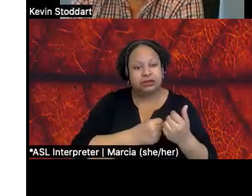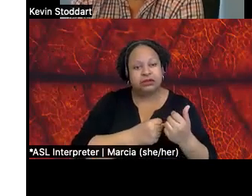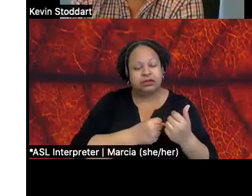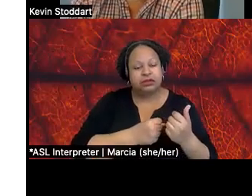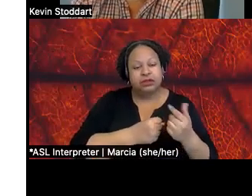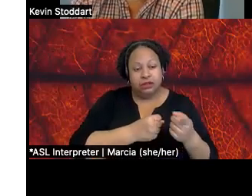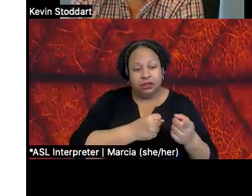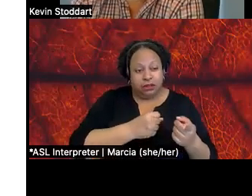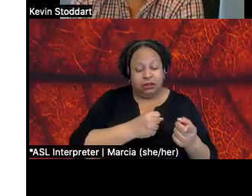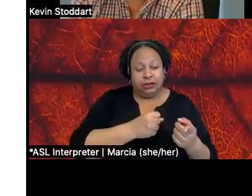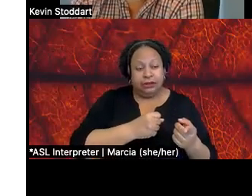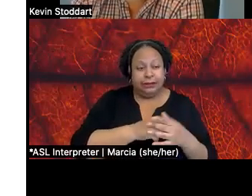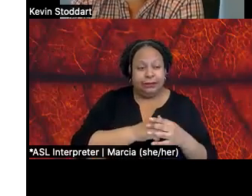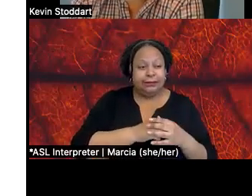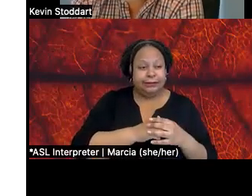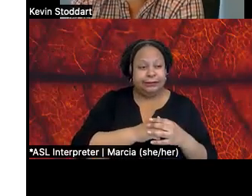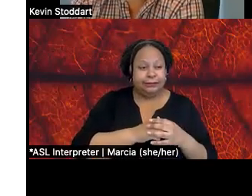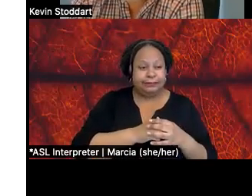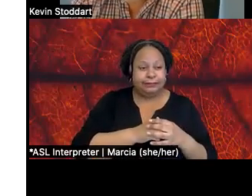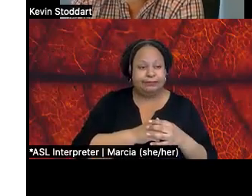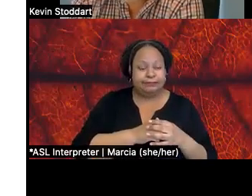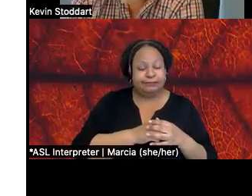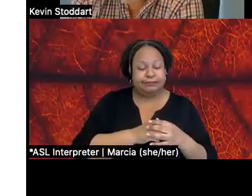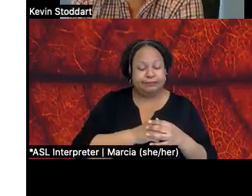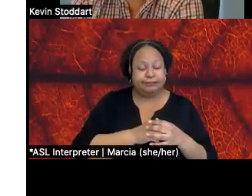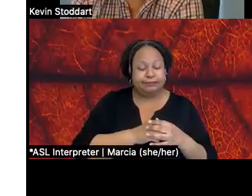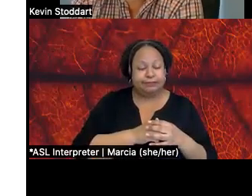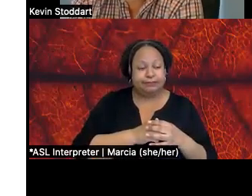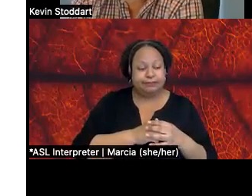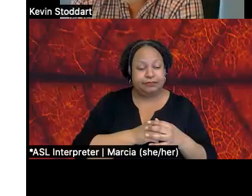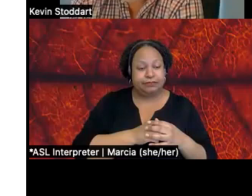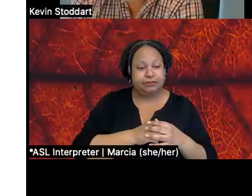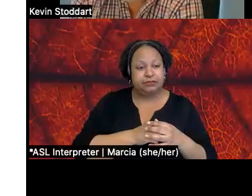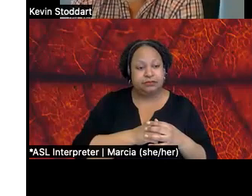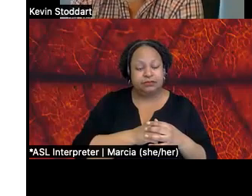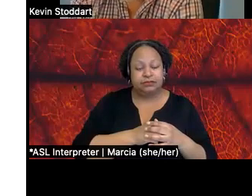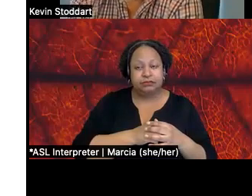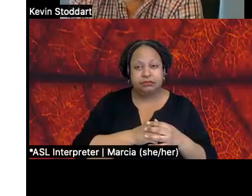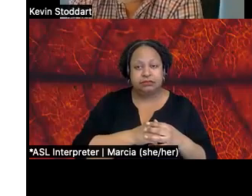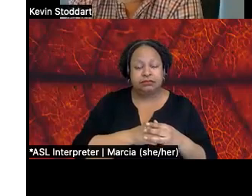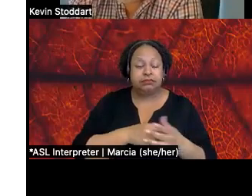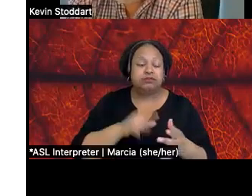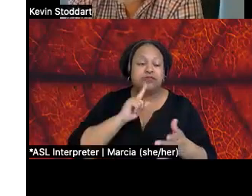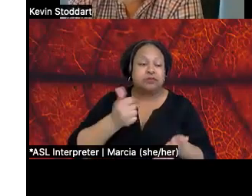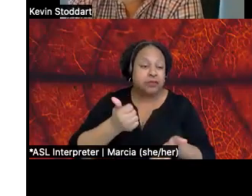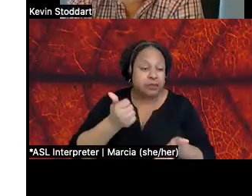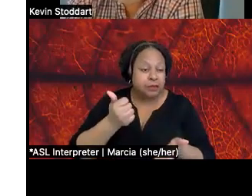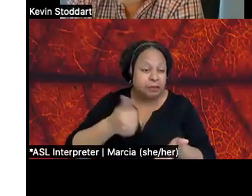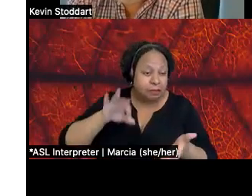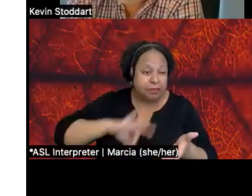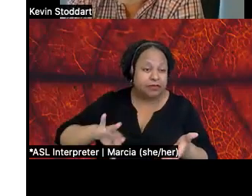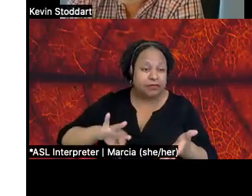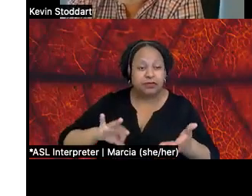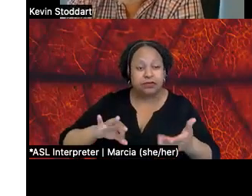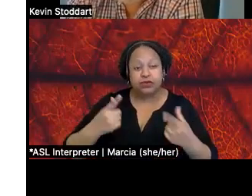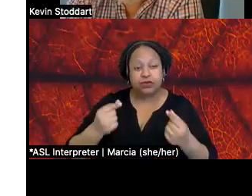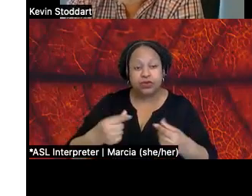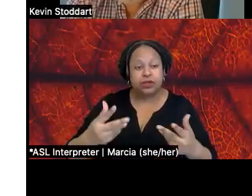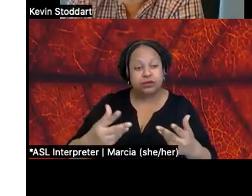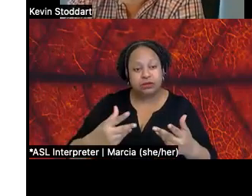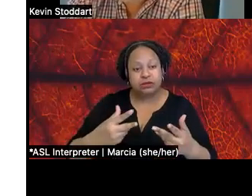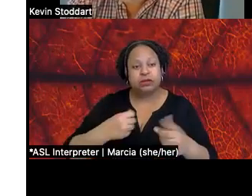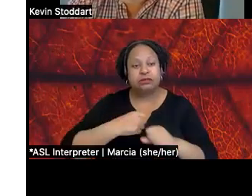written and measured and specific feedback as soon as is feasible for the student and the program.